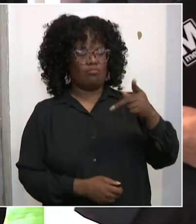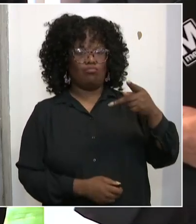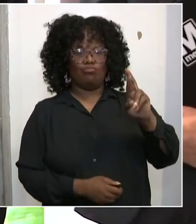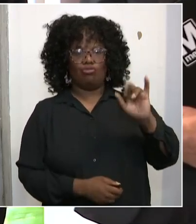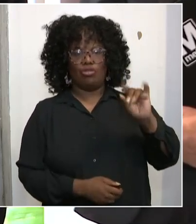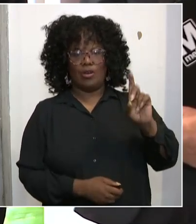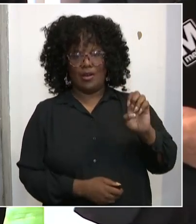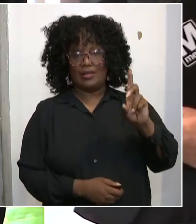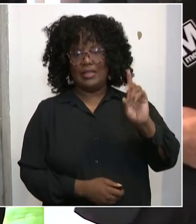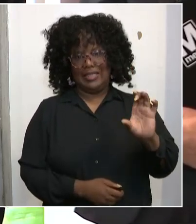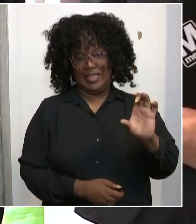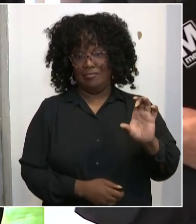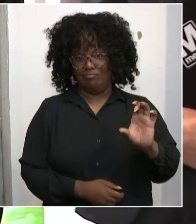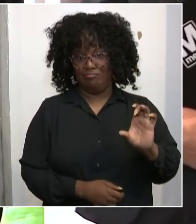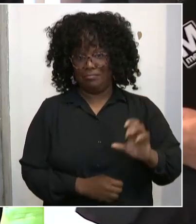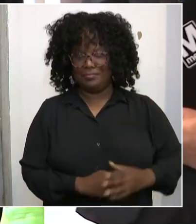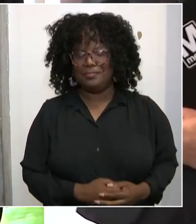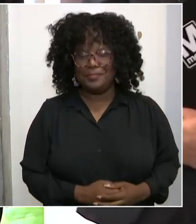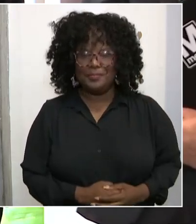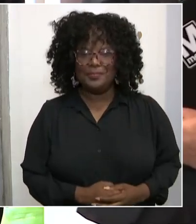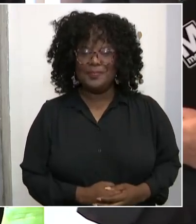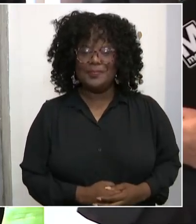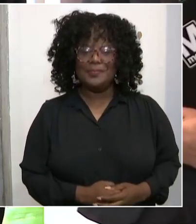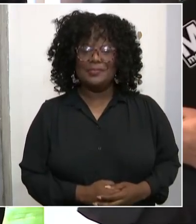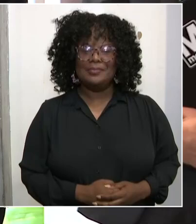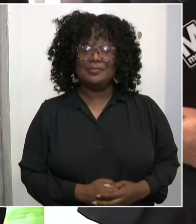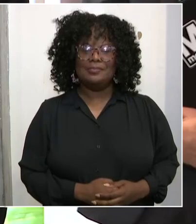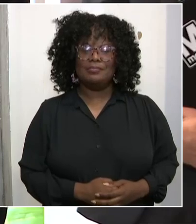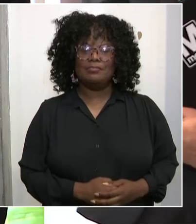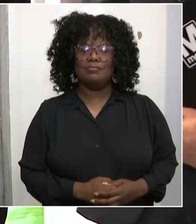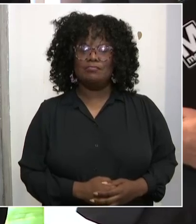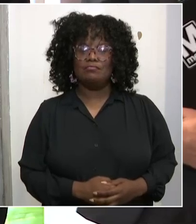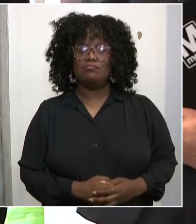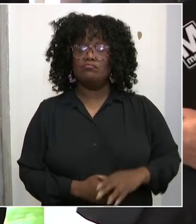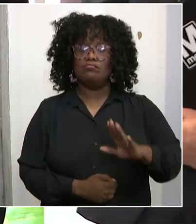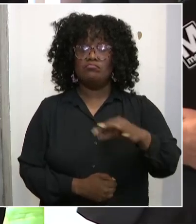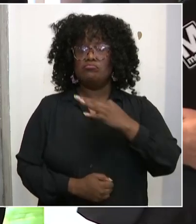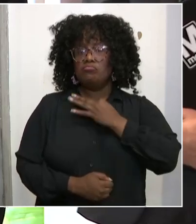for Alert DC you can go to alert alert.dc.gov.